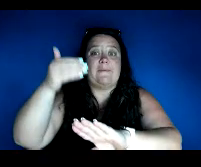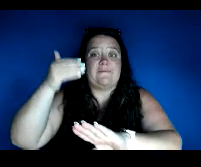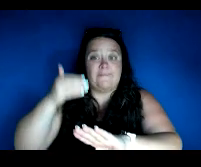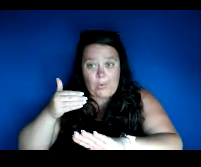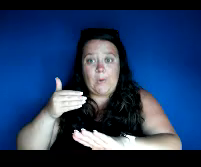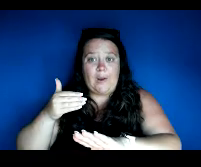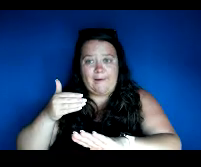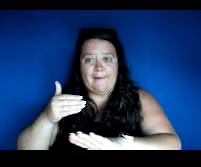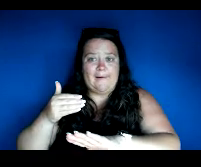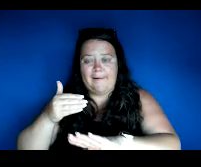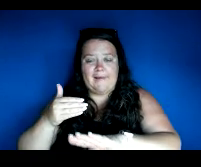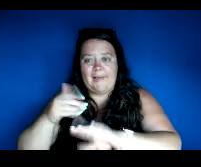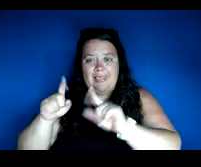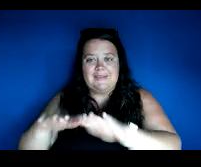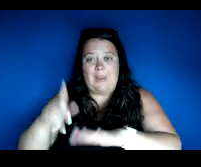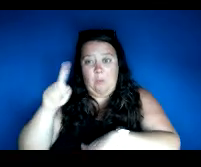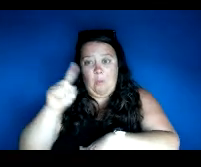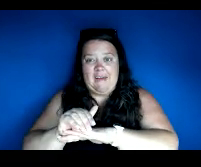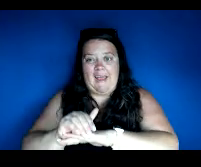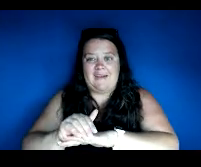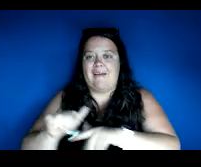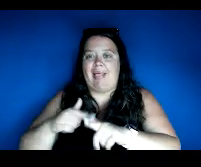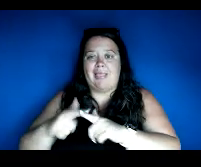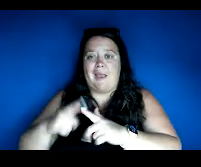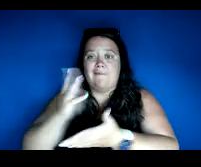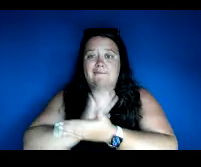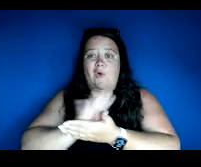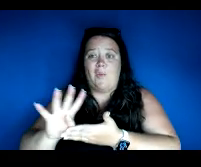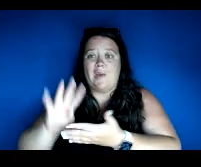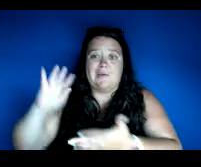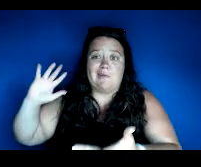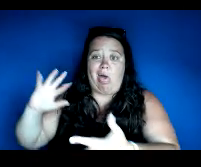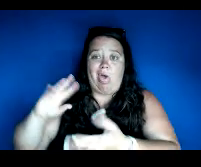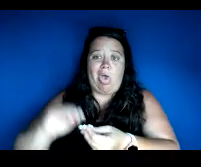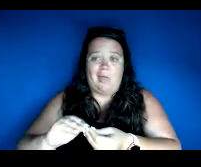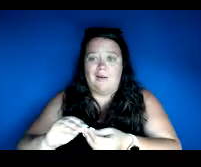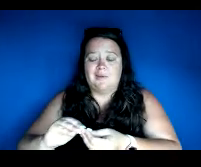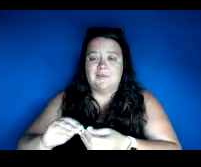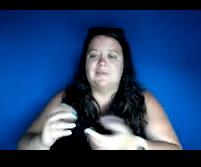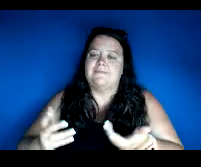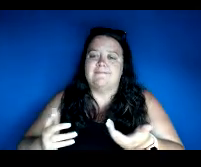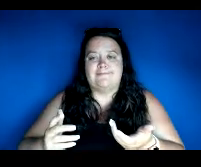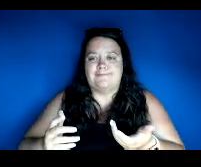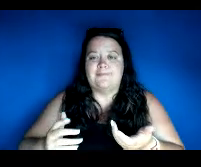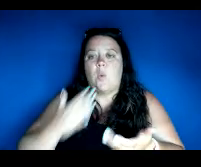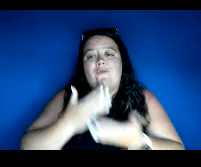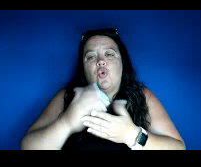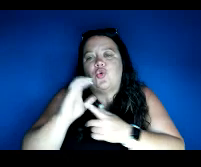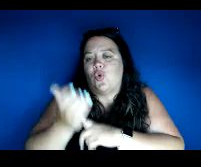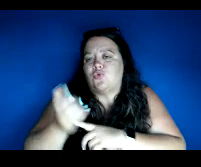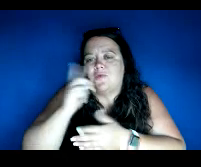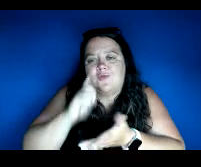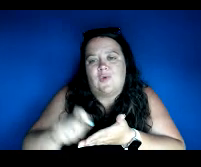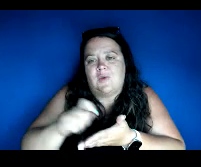And then it becomes difficult for us to address it. By and large, we have a really good culture of note-taking here. And students like being note-takers,